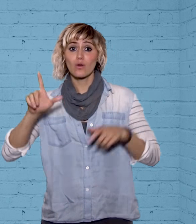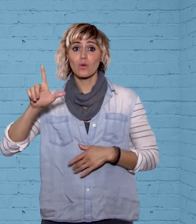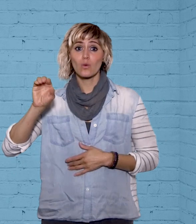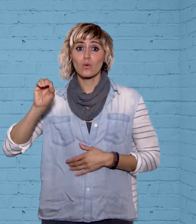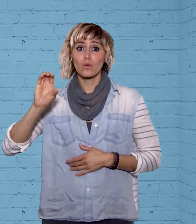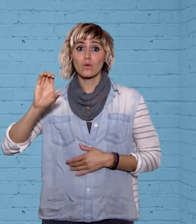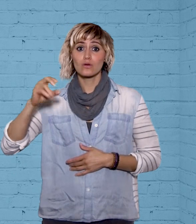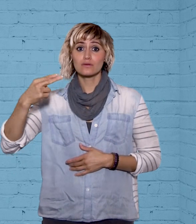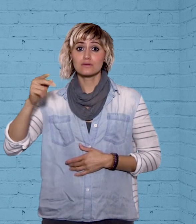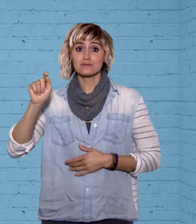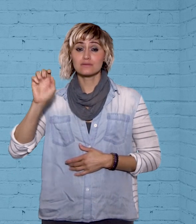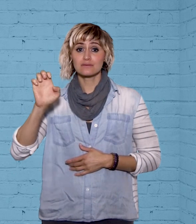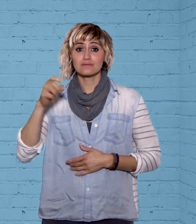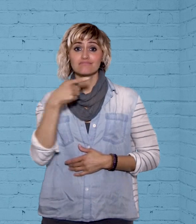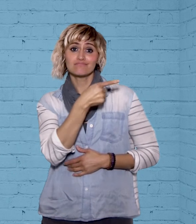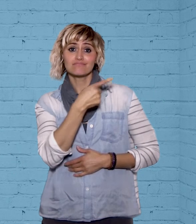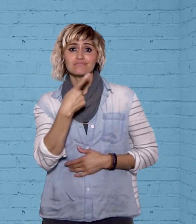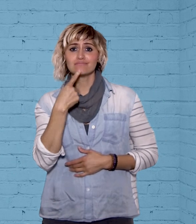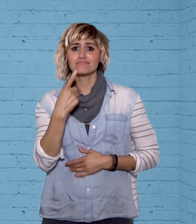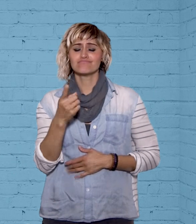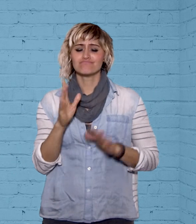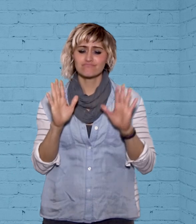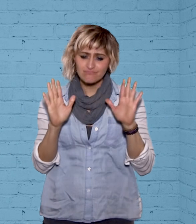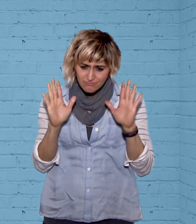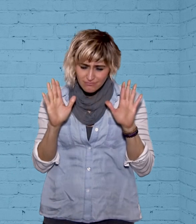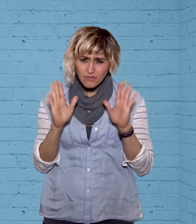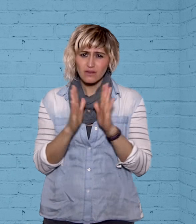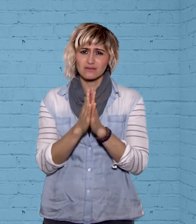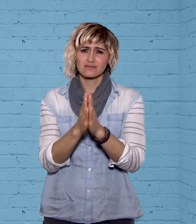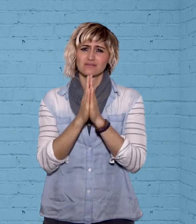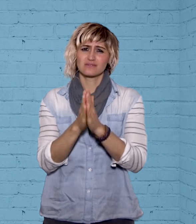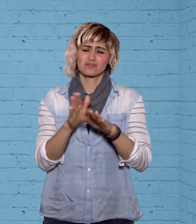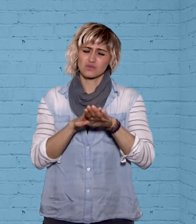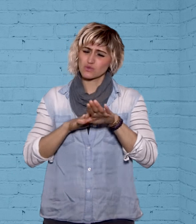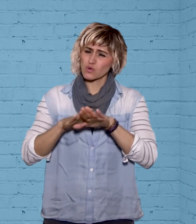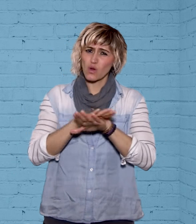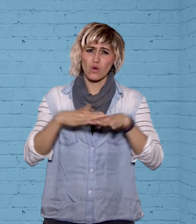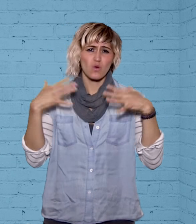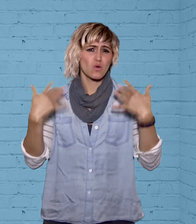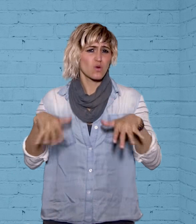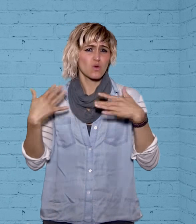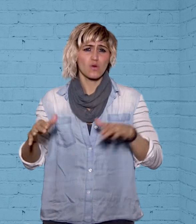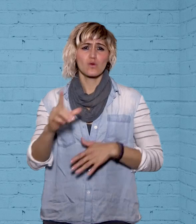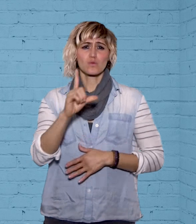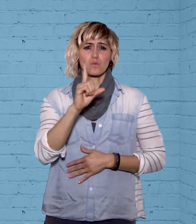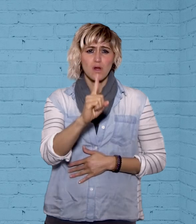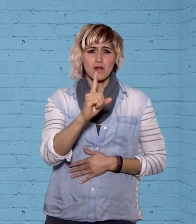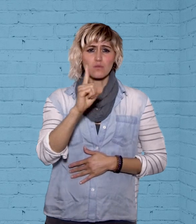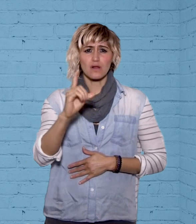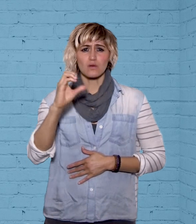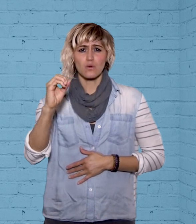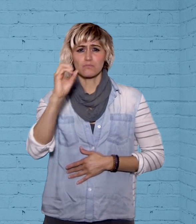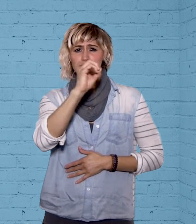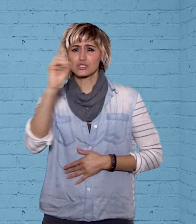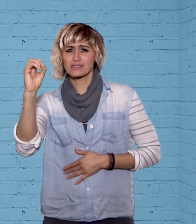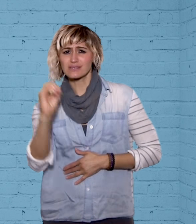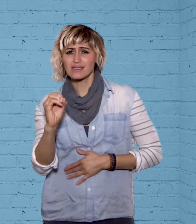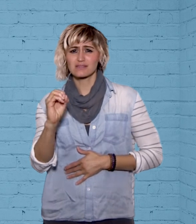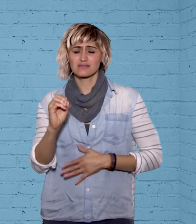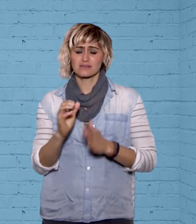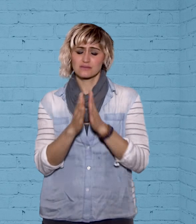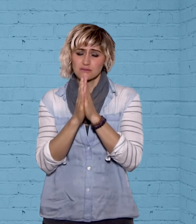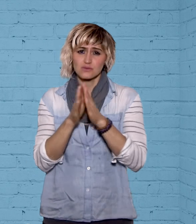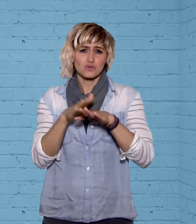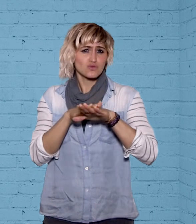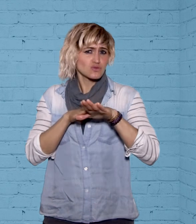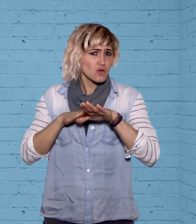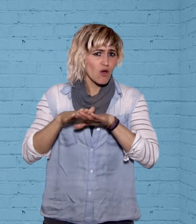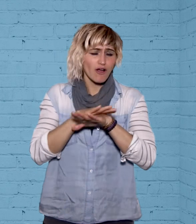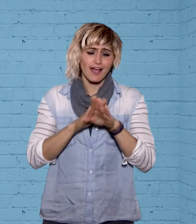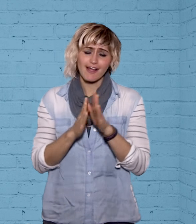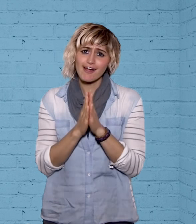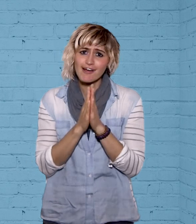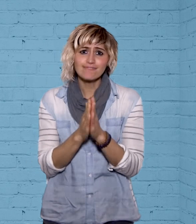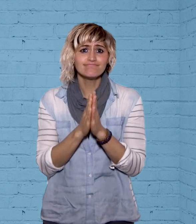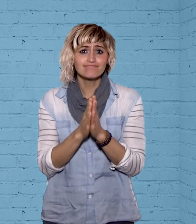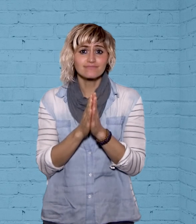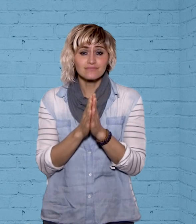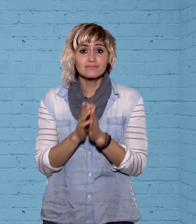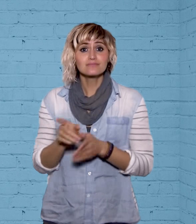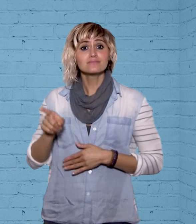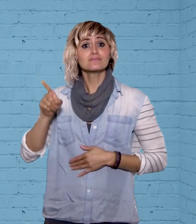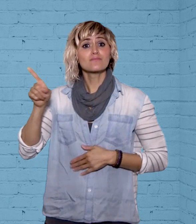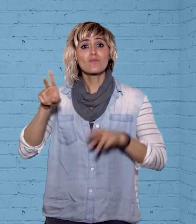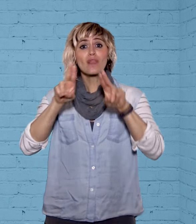said he was “110% sorry” and the International